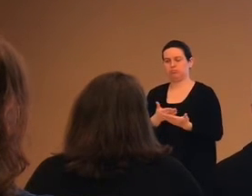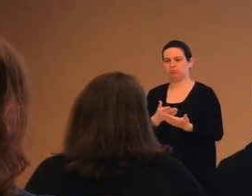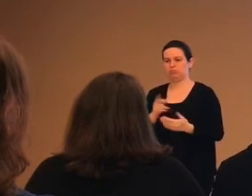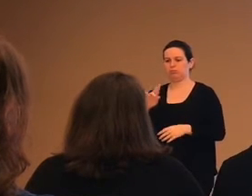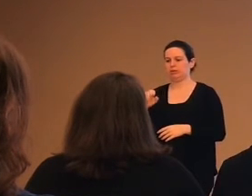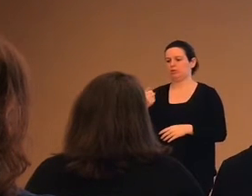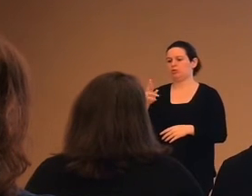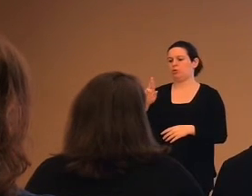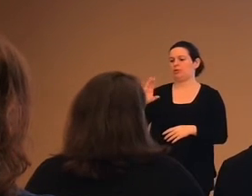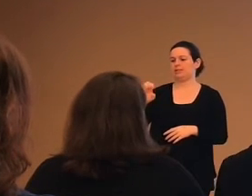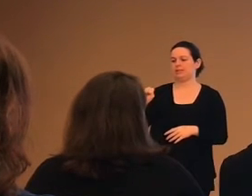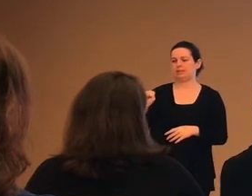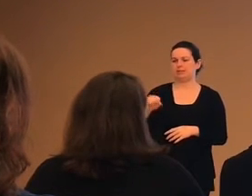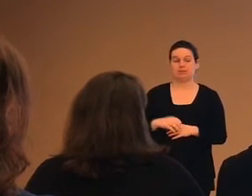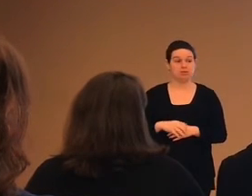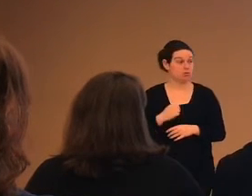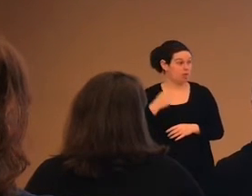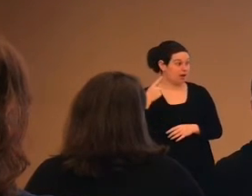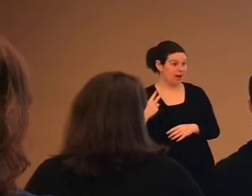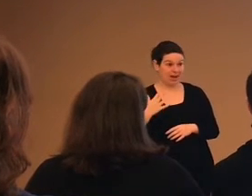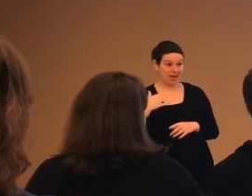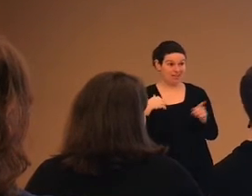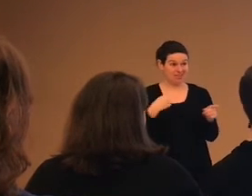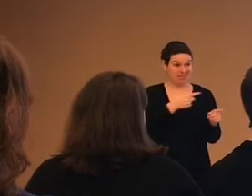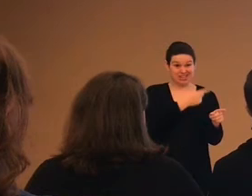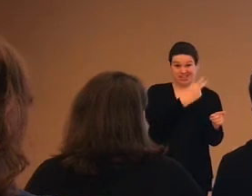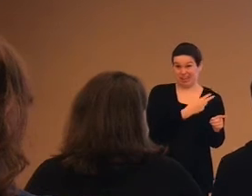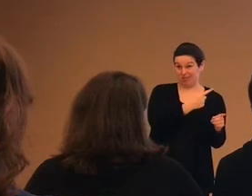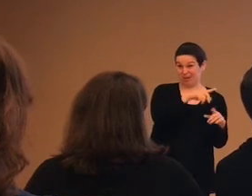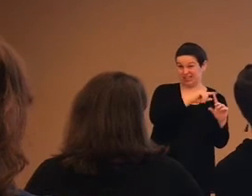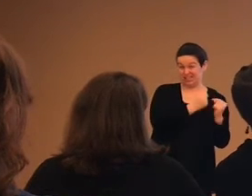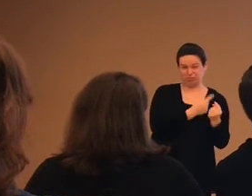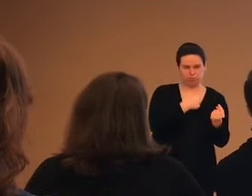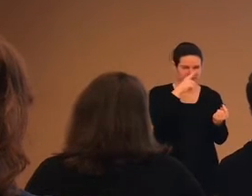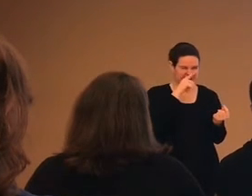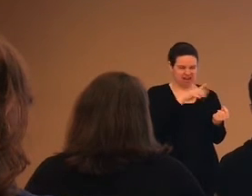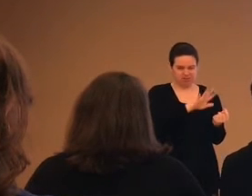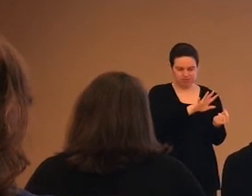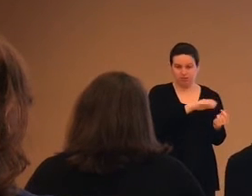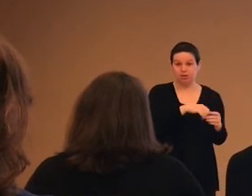Half of my team you can pretend, you're the half that are the historians archivists